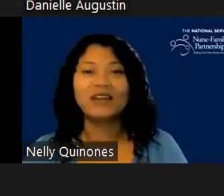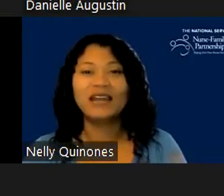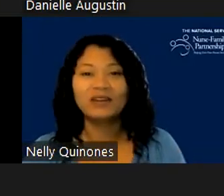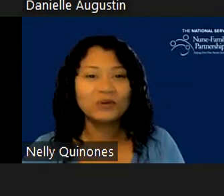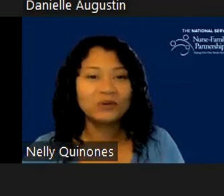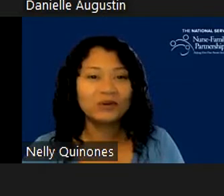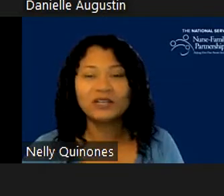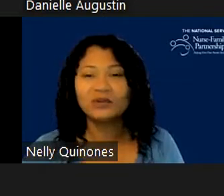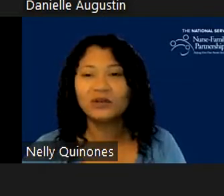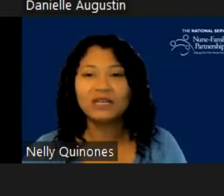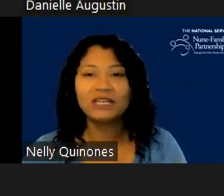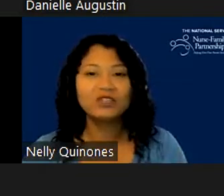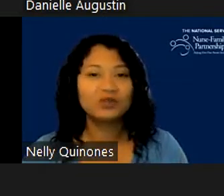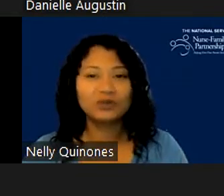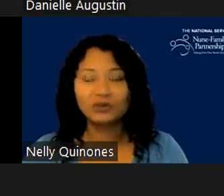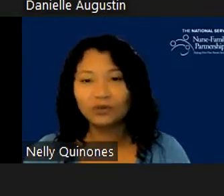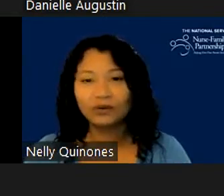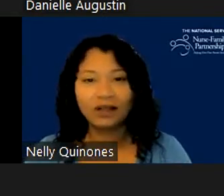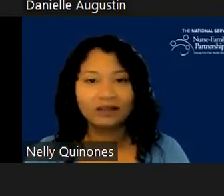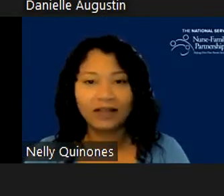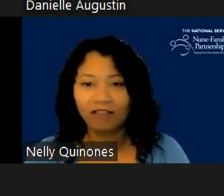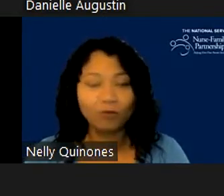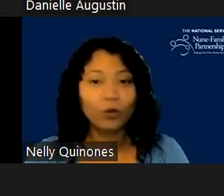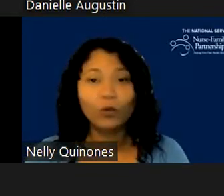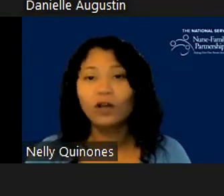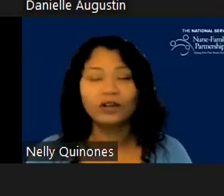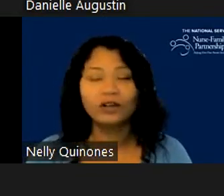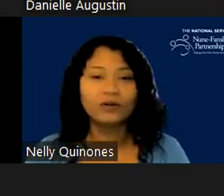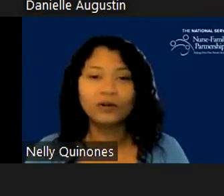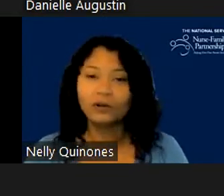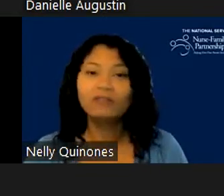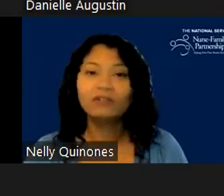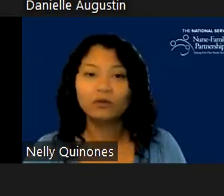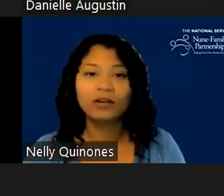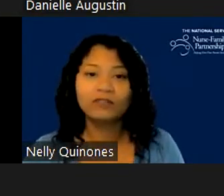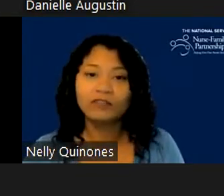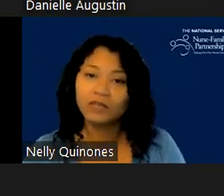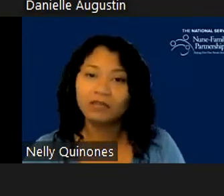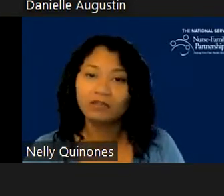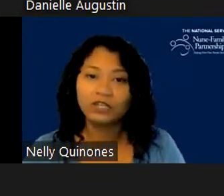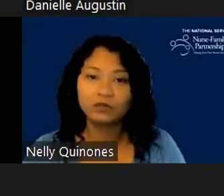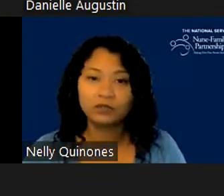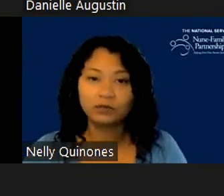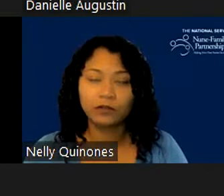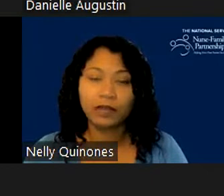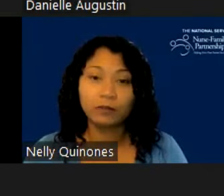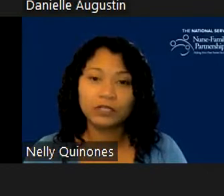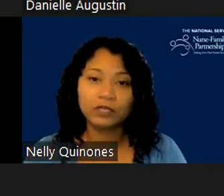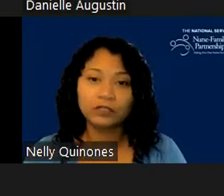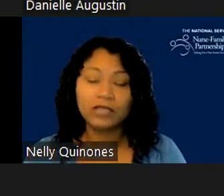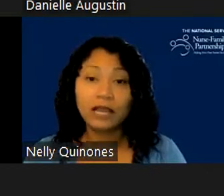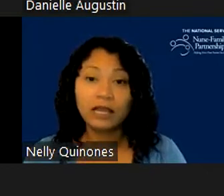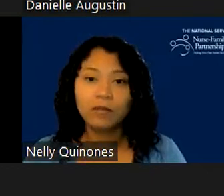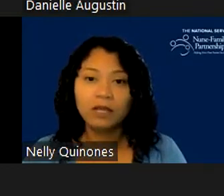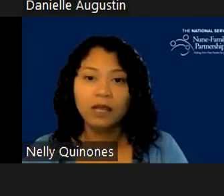Or you agree to have more water or whatever the behavior changes for that particular time,